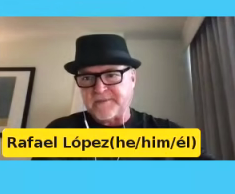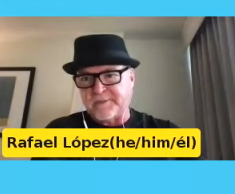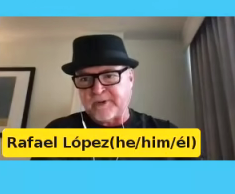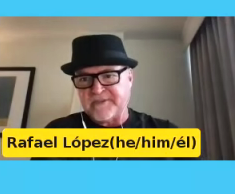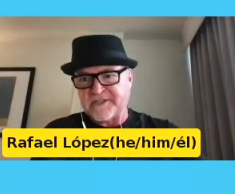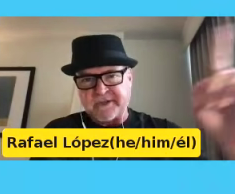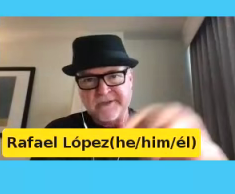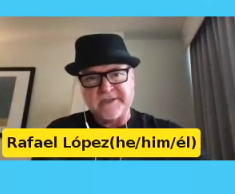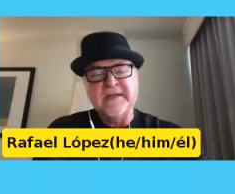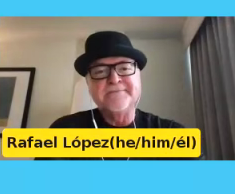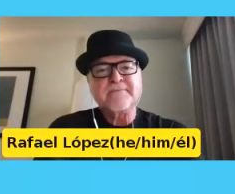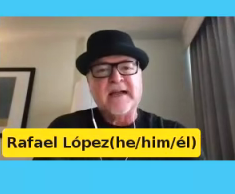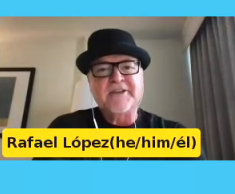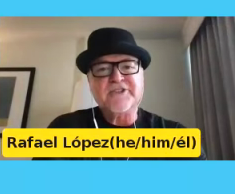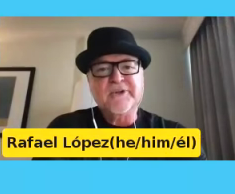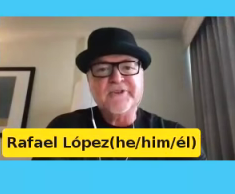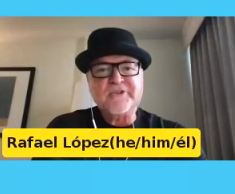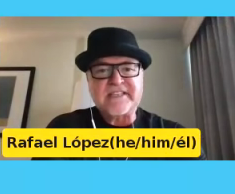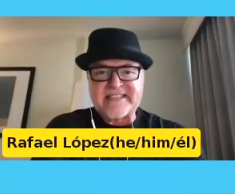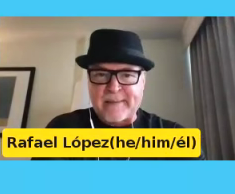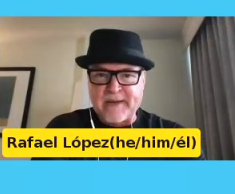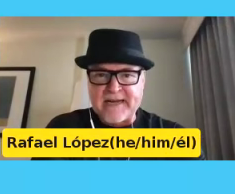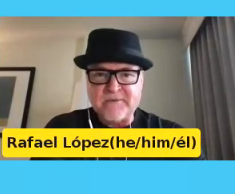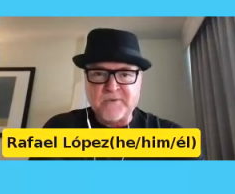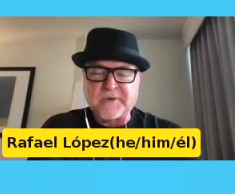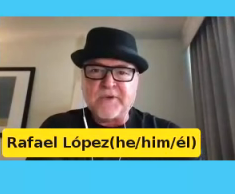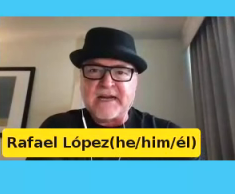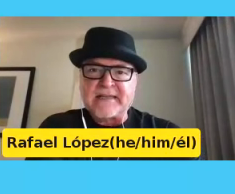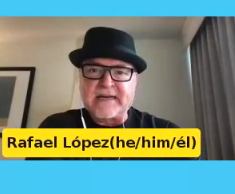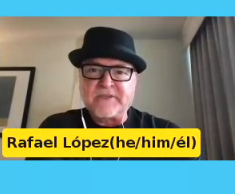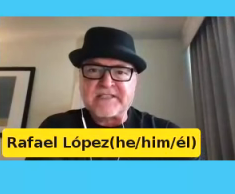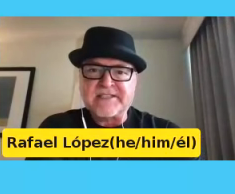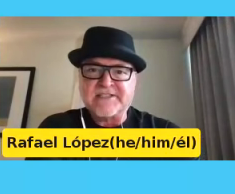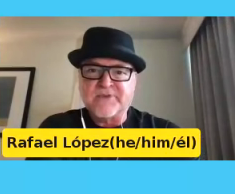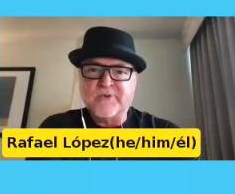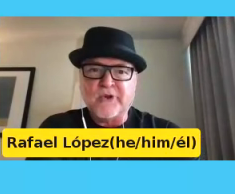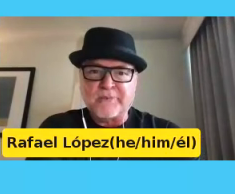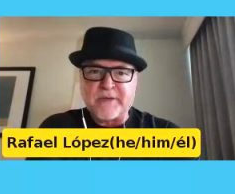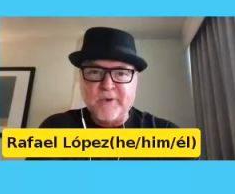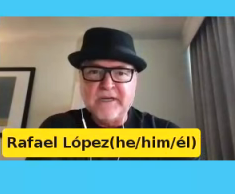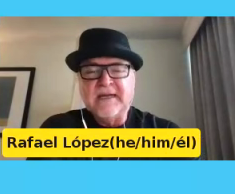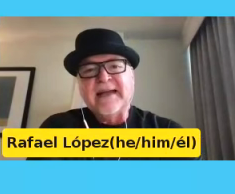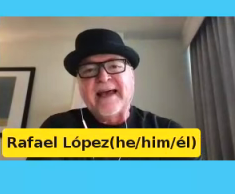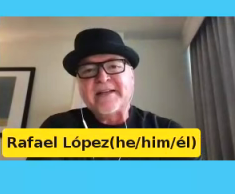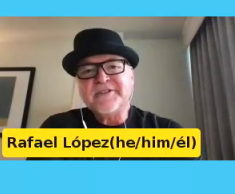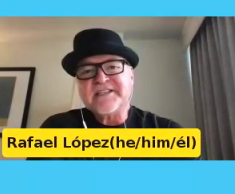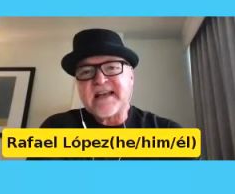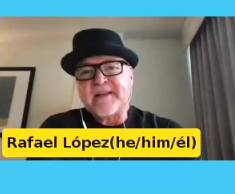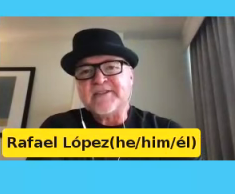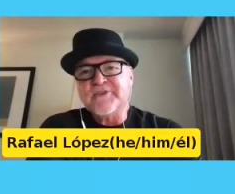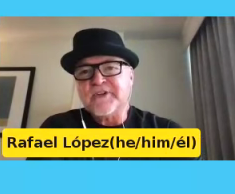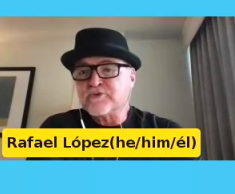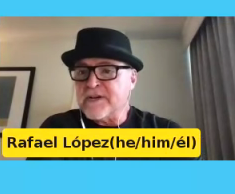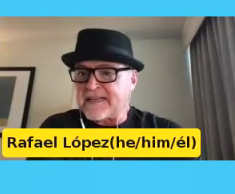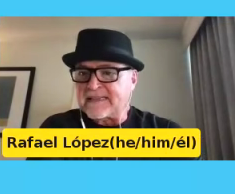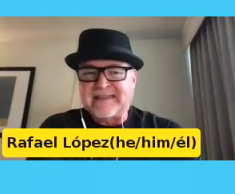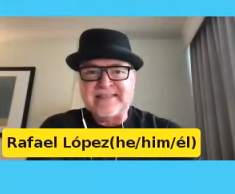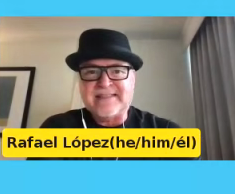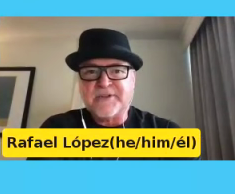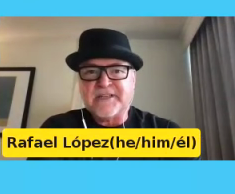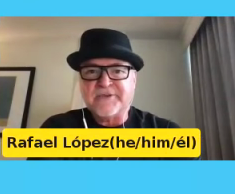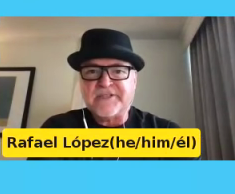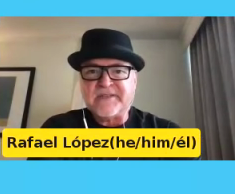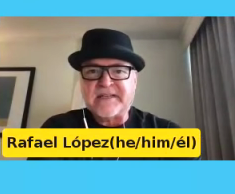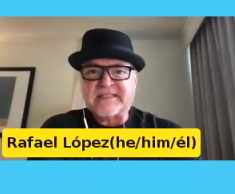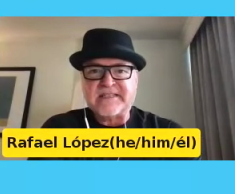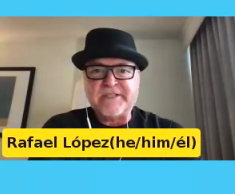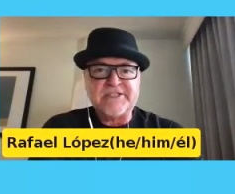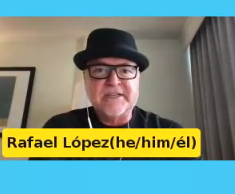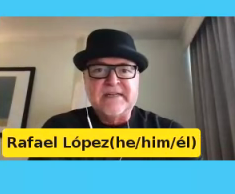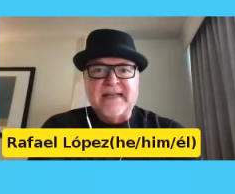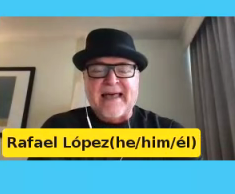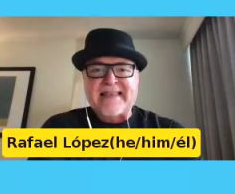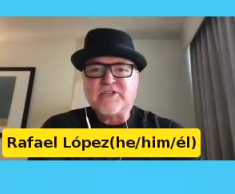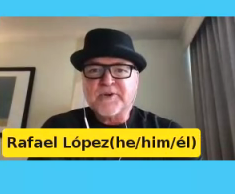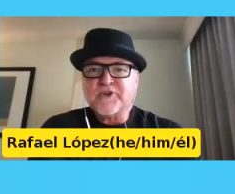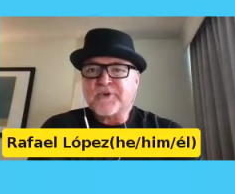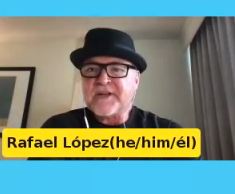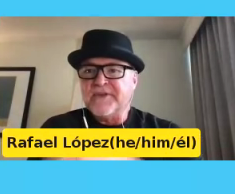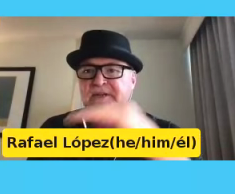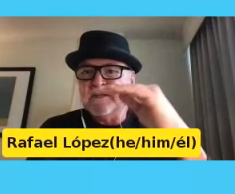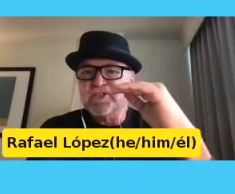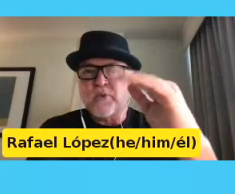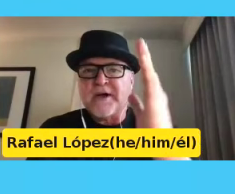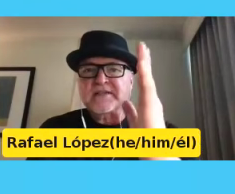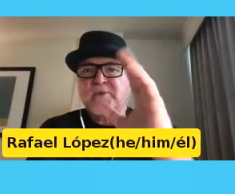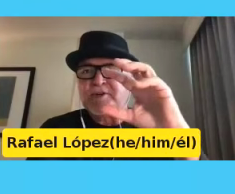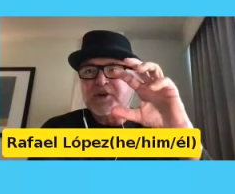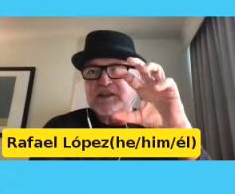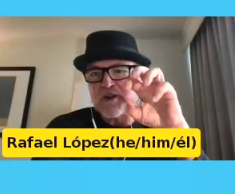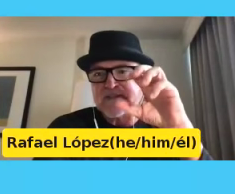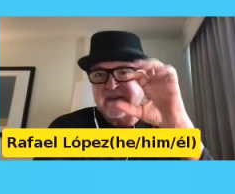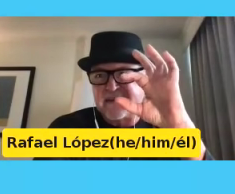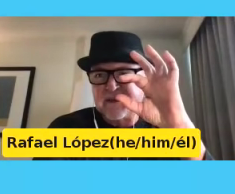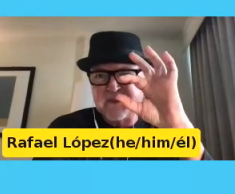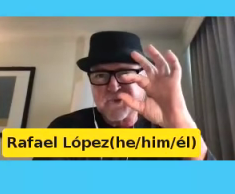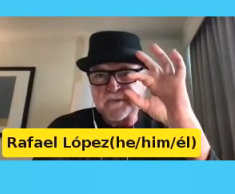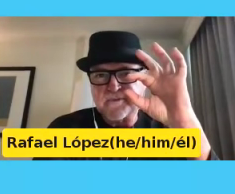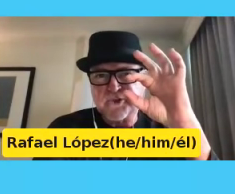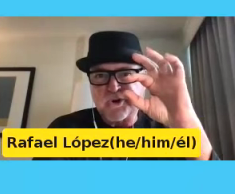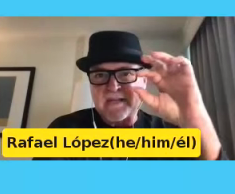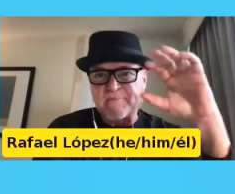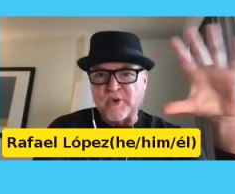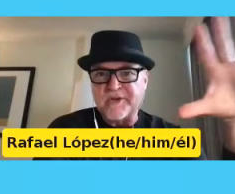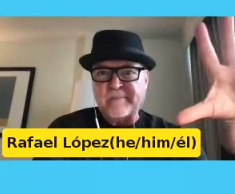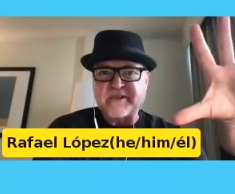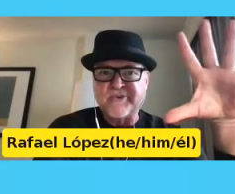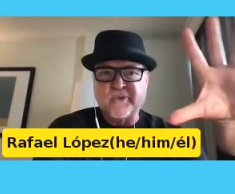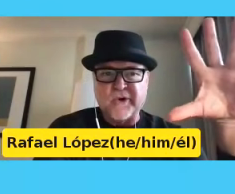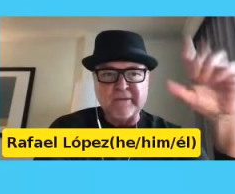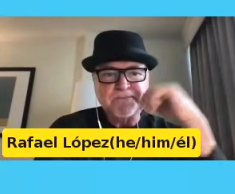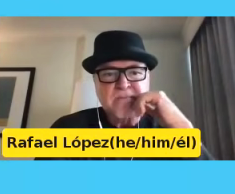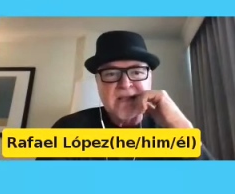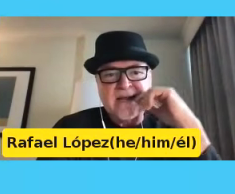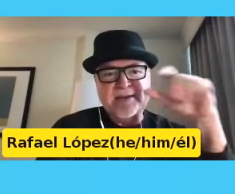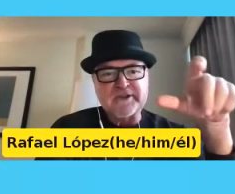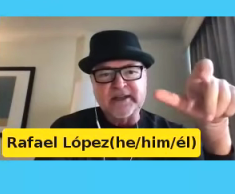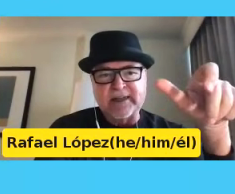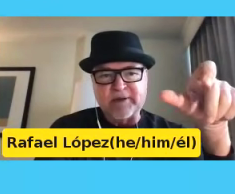you do it? How do you make those murals? How do you transfer that little tiny sketch into the big wall. These are my high-tech equipment that I use. That blue cord you see in the bottom. That's what I use us to hold it from one end, on ther end I wrap it around the pencil